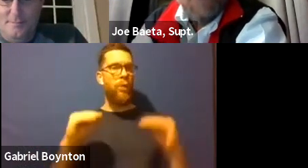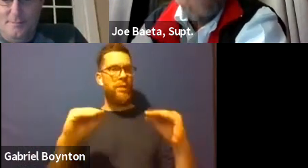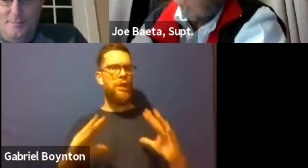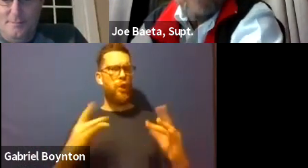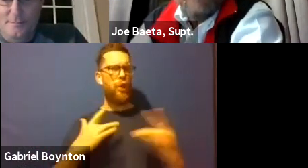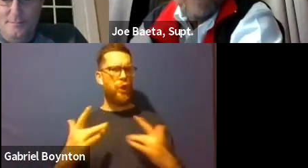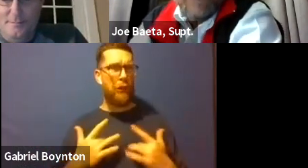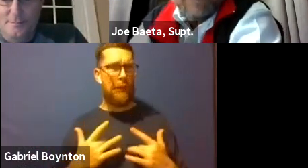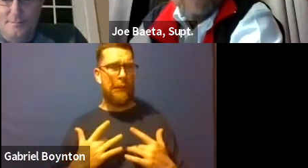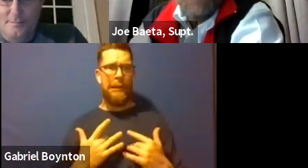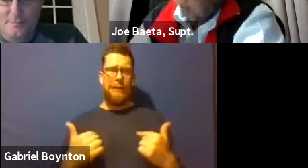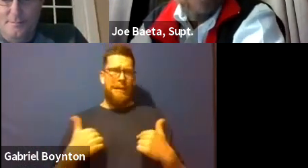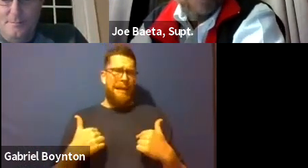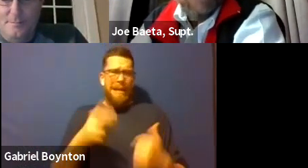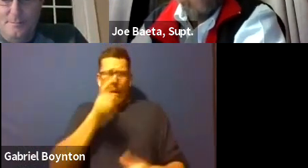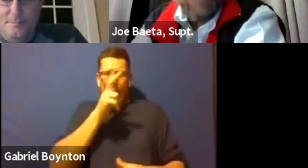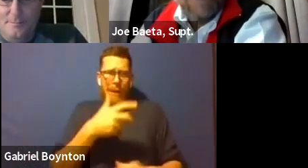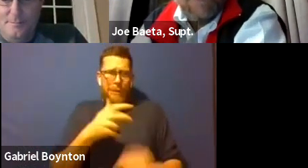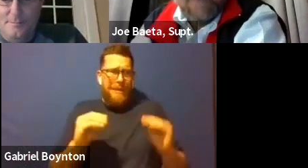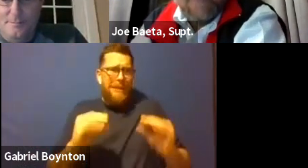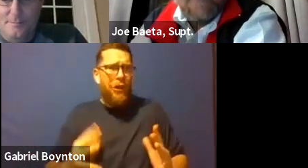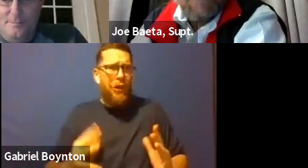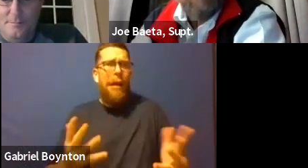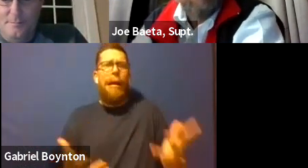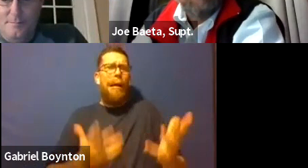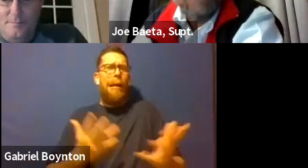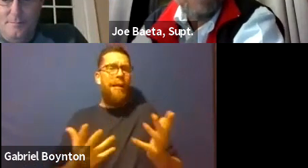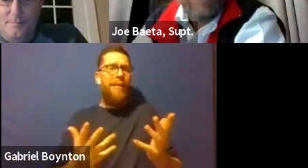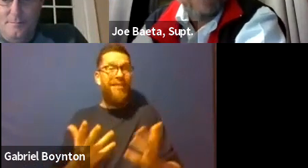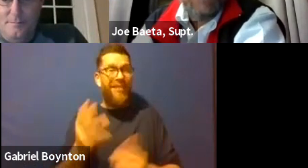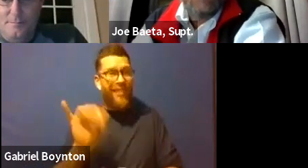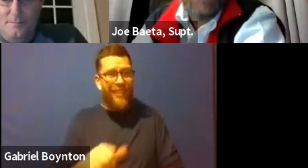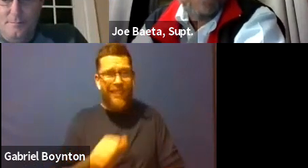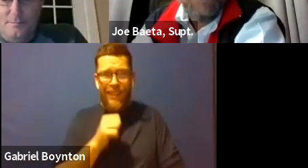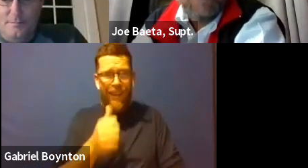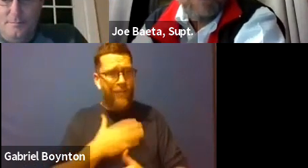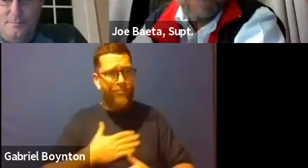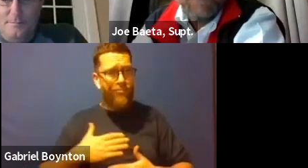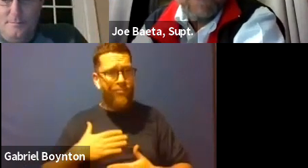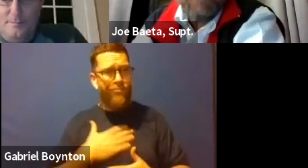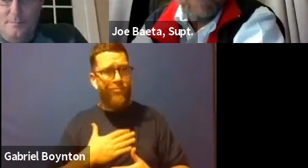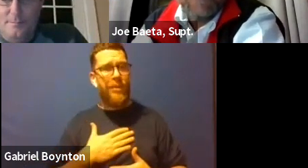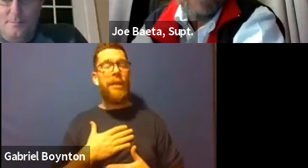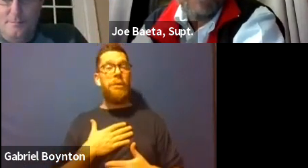Joe Baeta, Supt. : You know what, that's an awful place to feel like you're in, but professionally actually also think it's a great place to be. And because